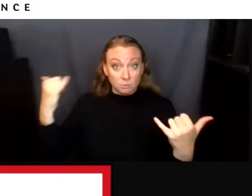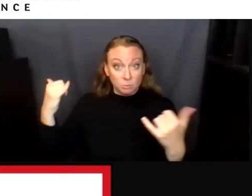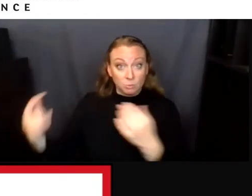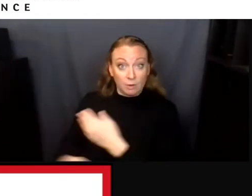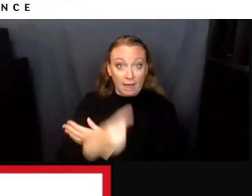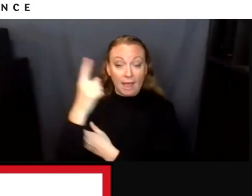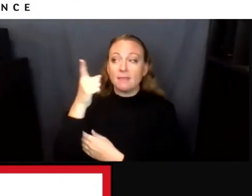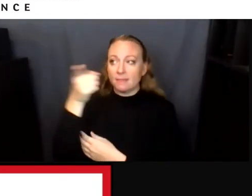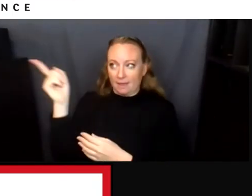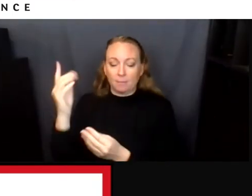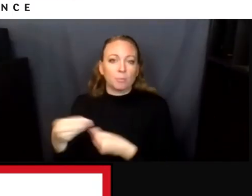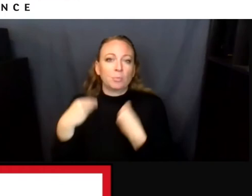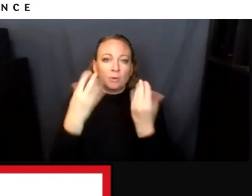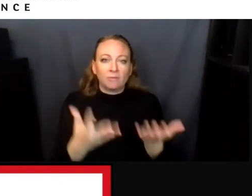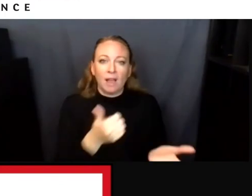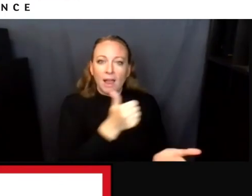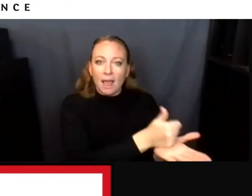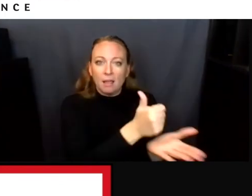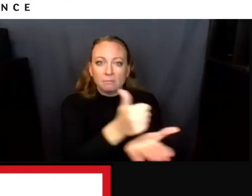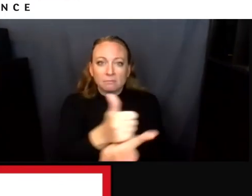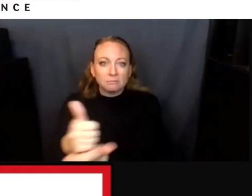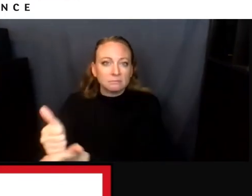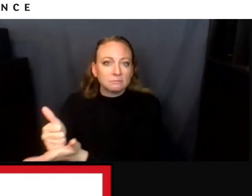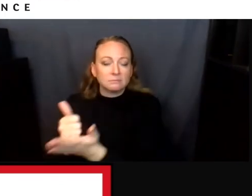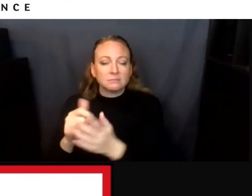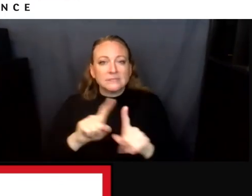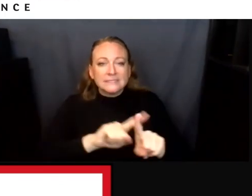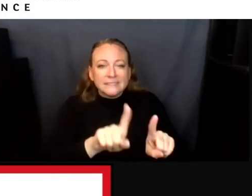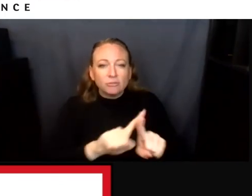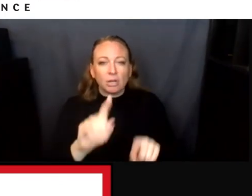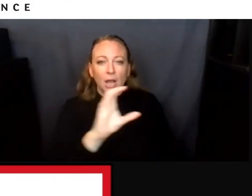to different companies and groups and so forth.